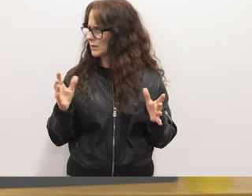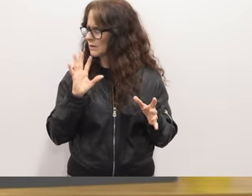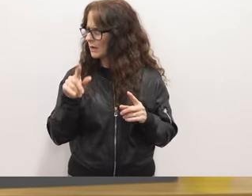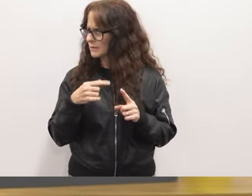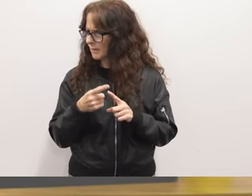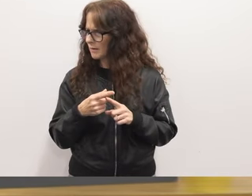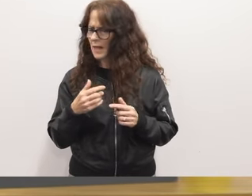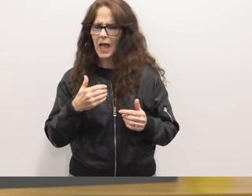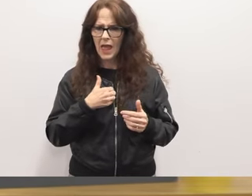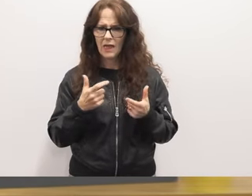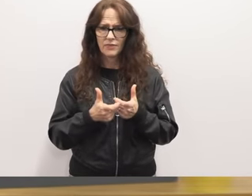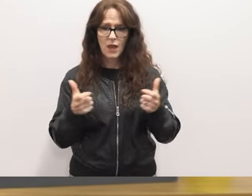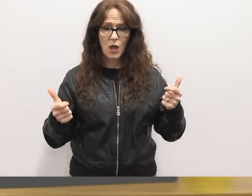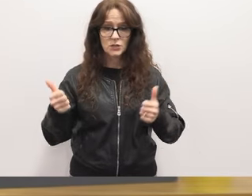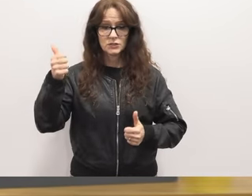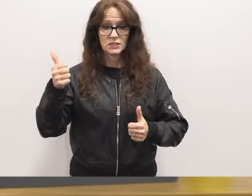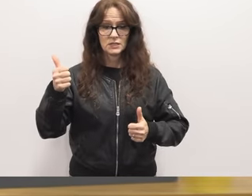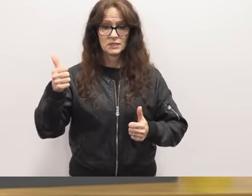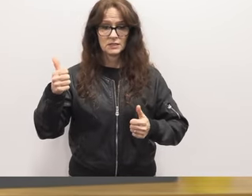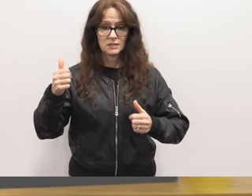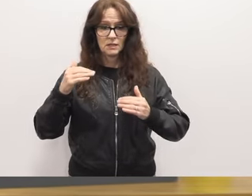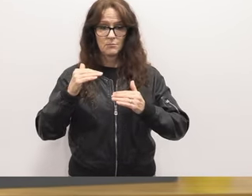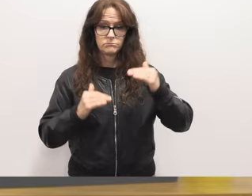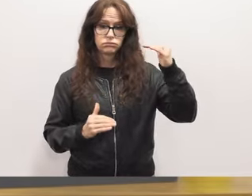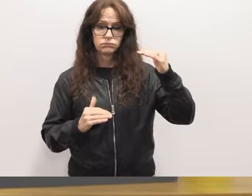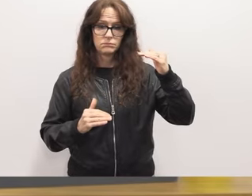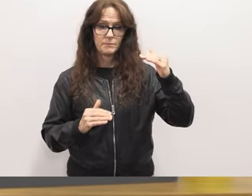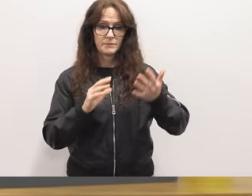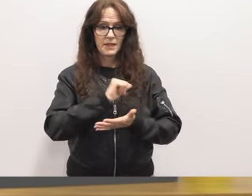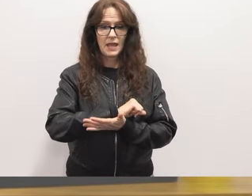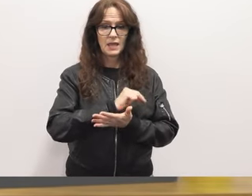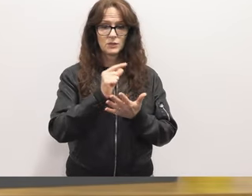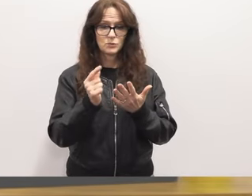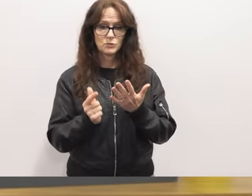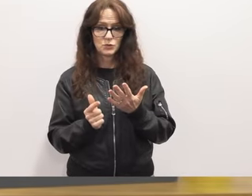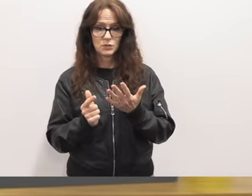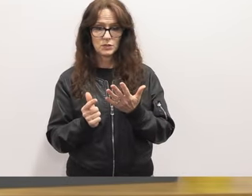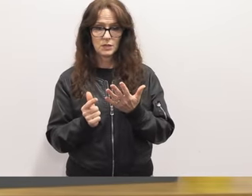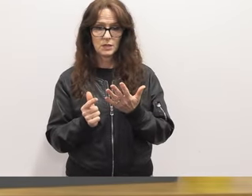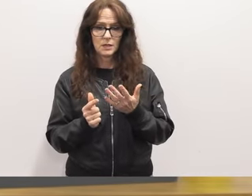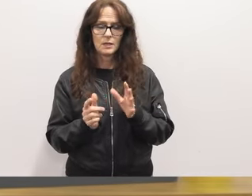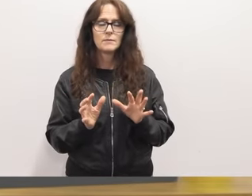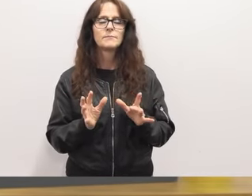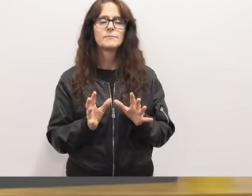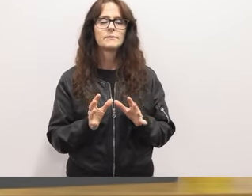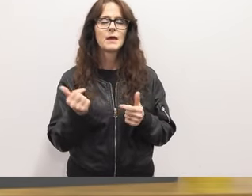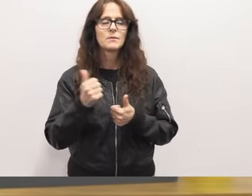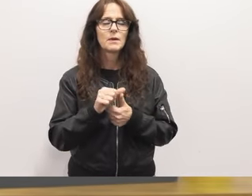that had the largest disparity between A through G. So I can remember on the chart,